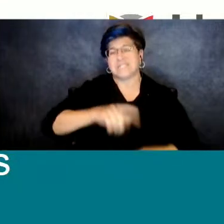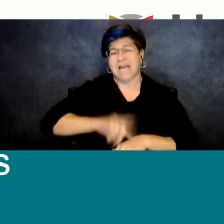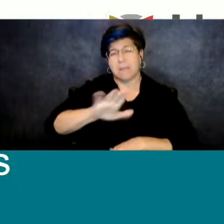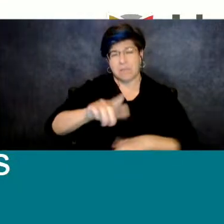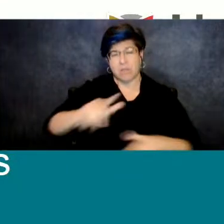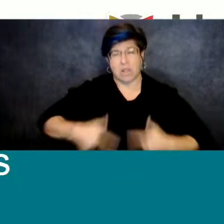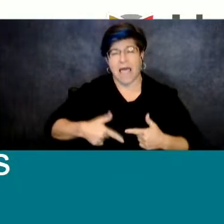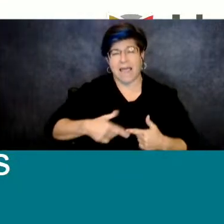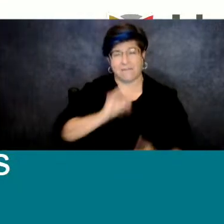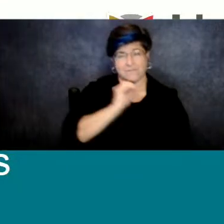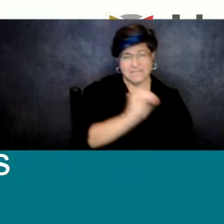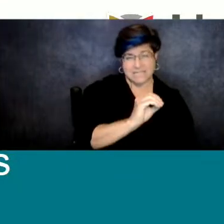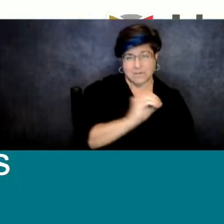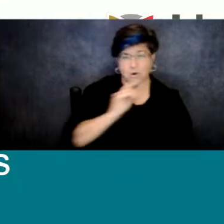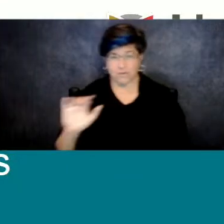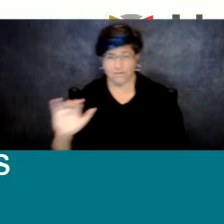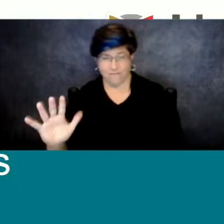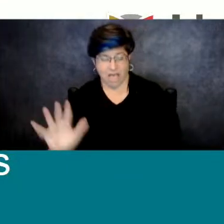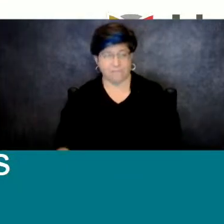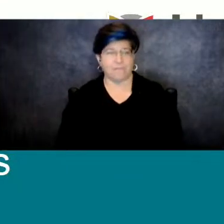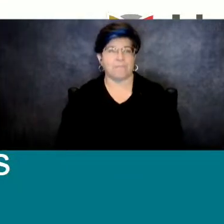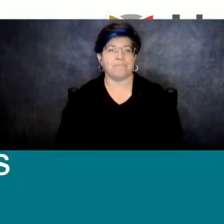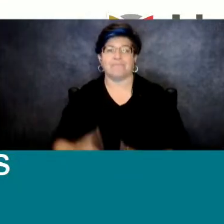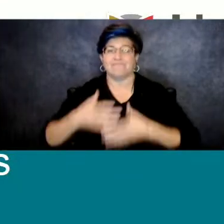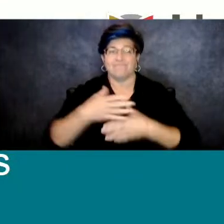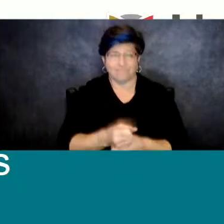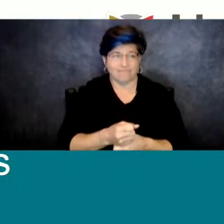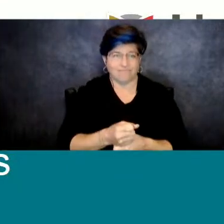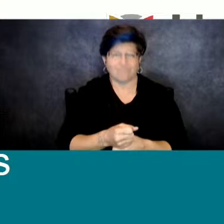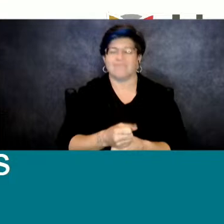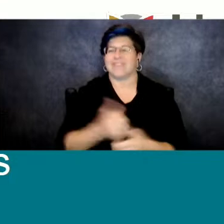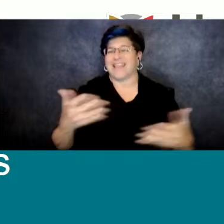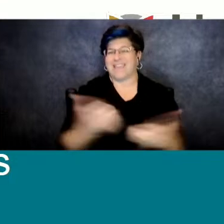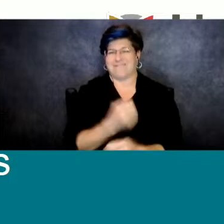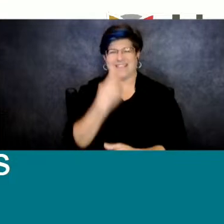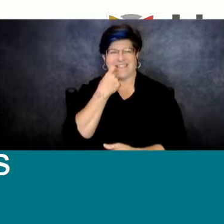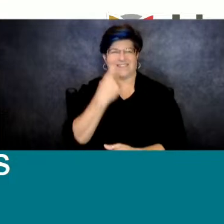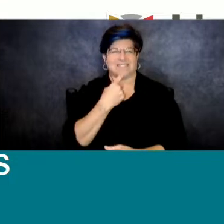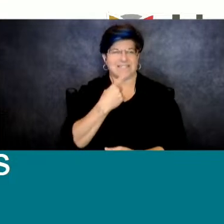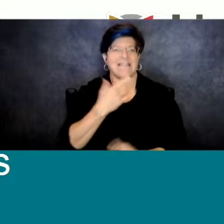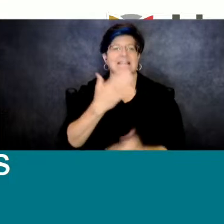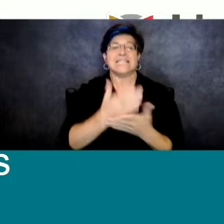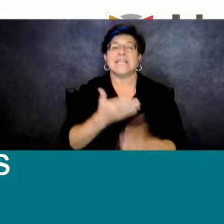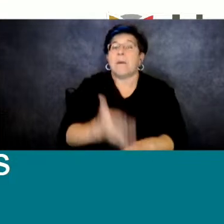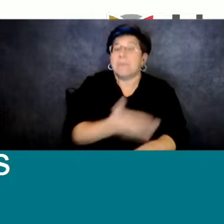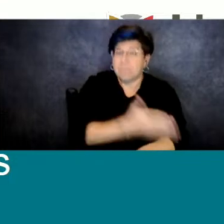KIDS AND WHEN THEY'RE IN THE MOST VULNERABLE STAGES OF THEIR LIFE.